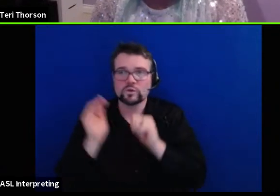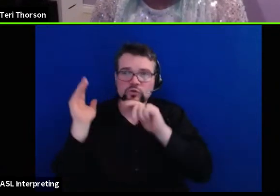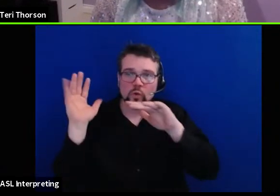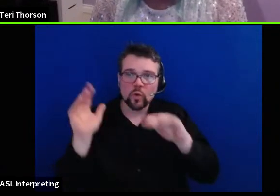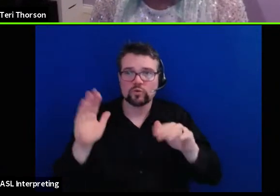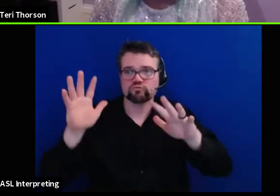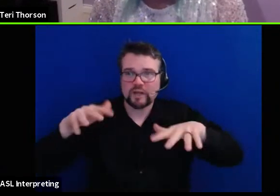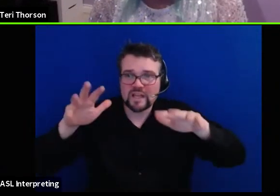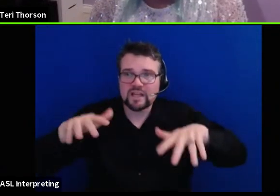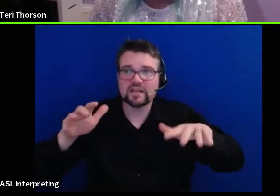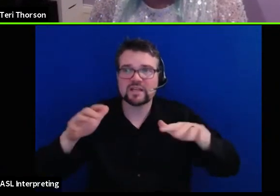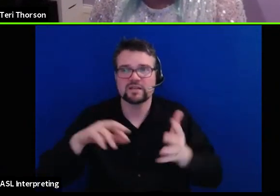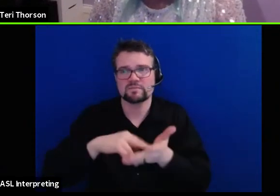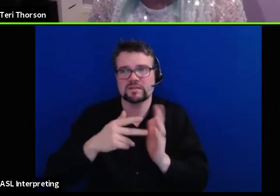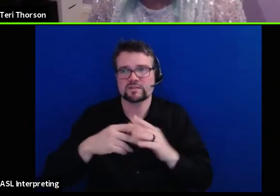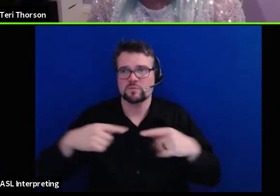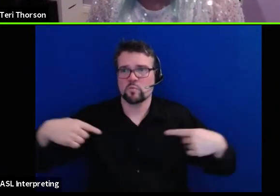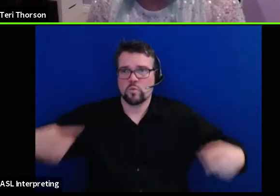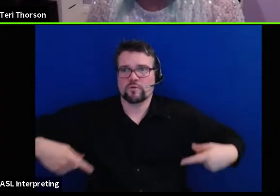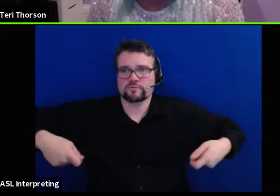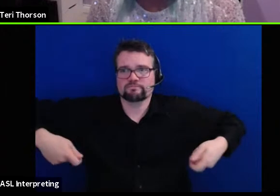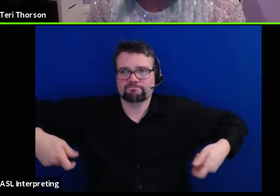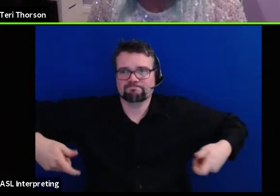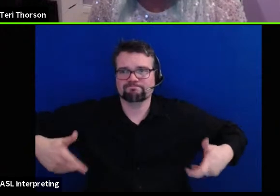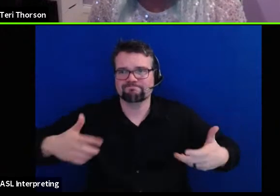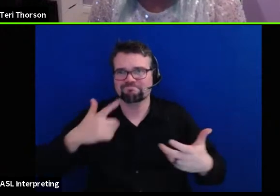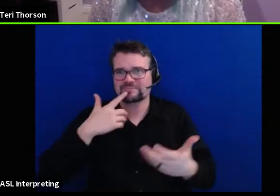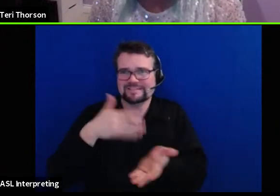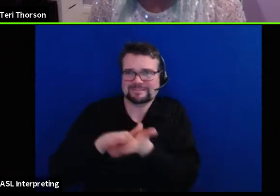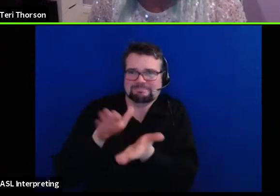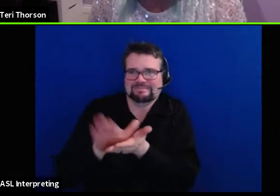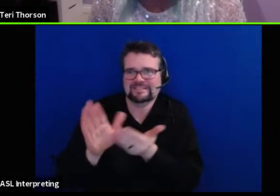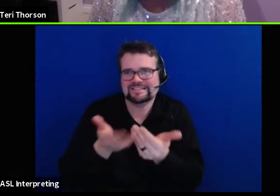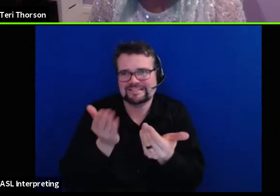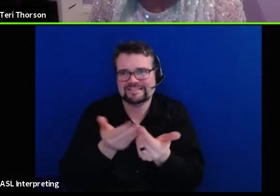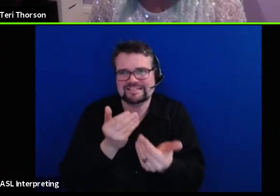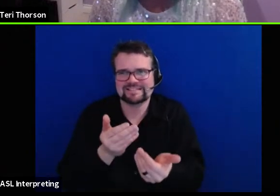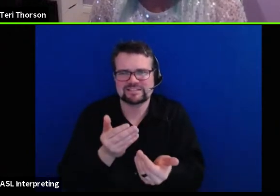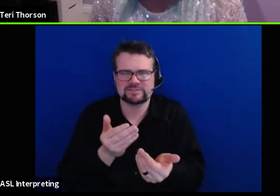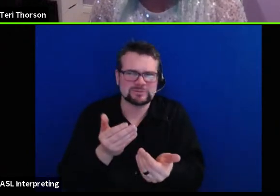YOUR WHEELS REALLY SLIPPERY, IT'S REALLY HARD TO GET AROUND.